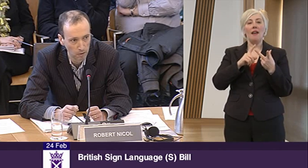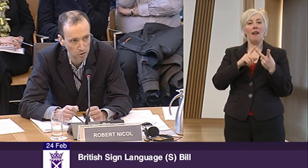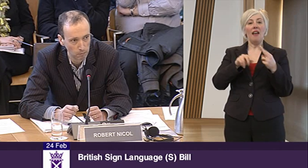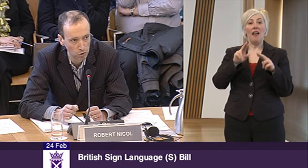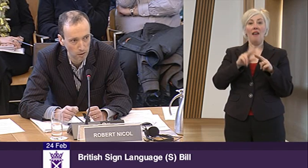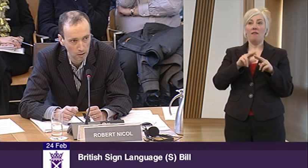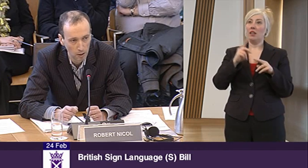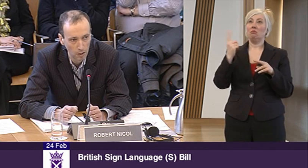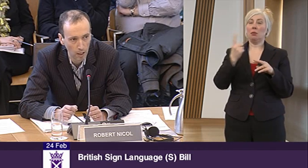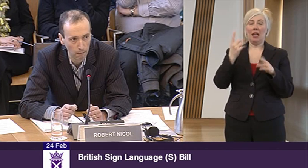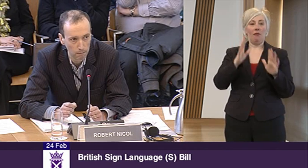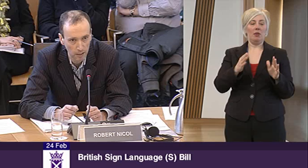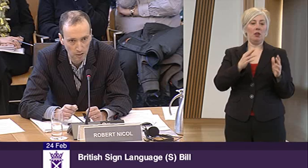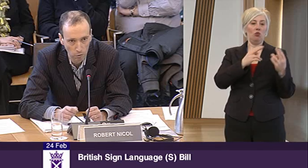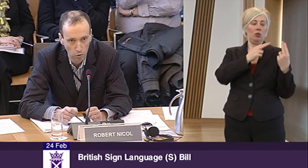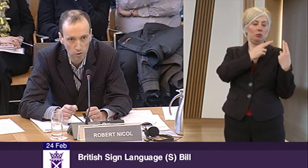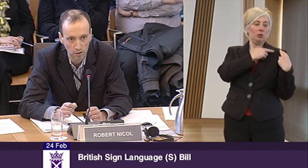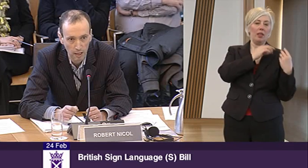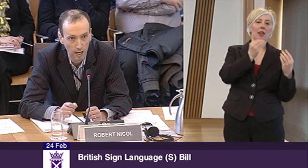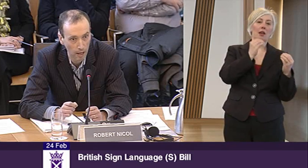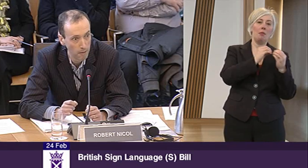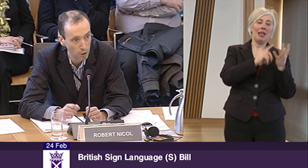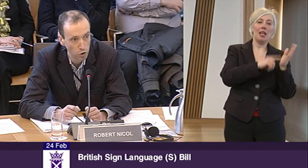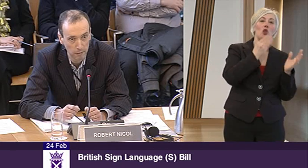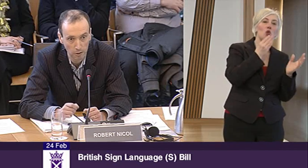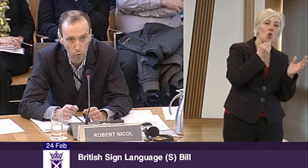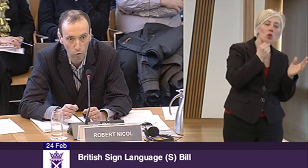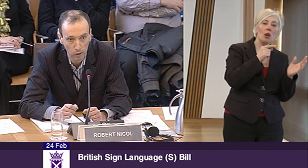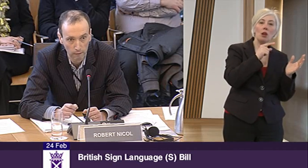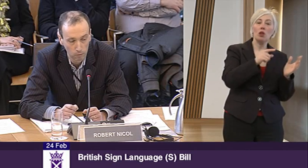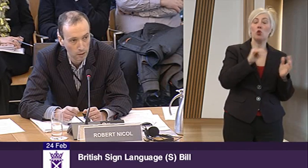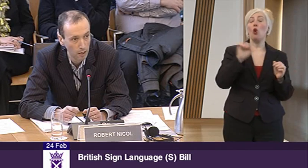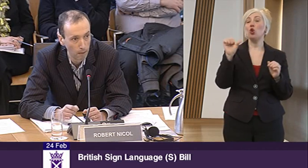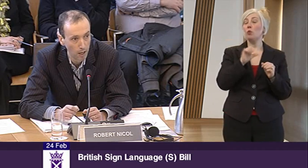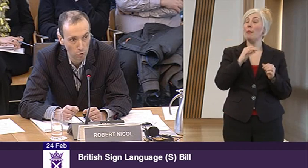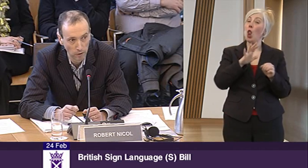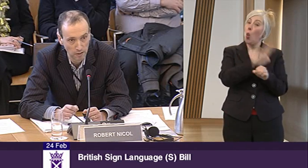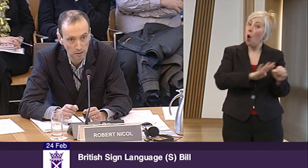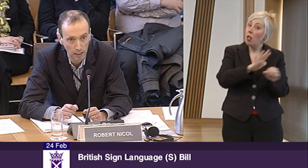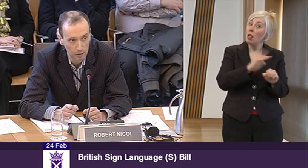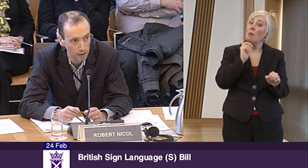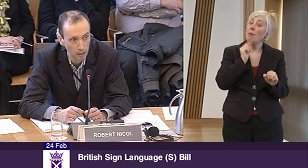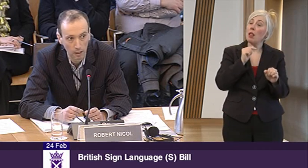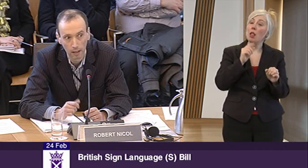be enhanced accountability to BSL users, it should be at the local level, not necessarily